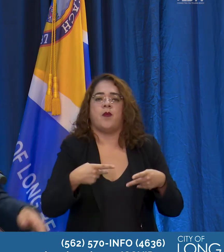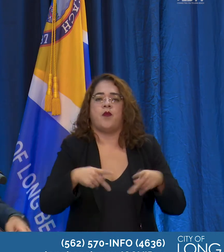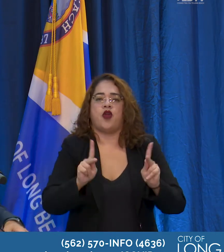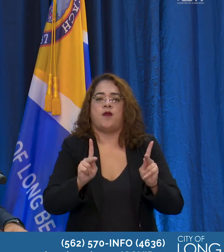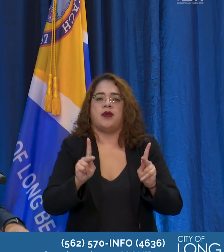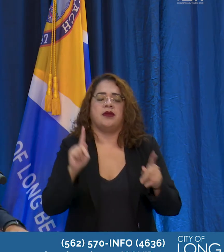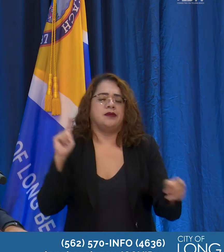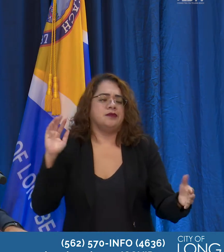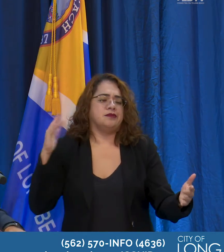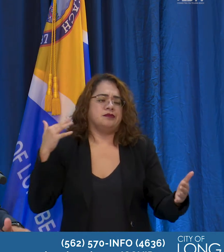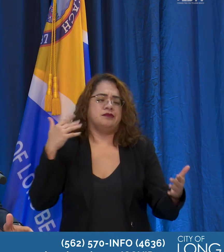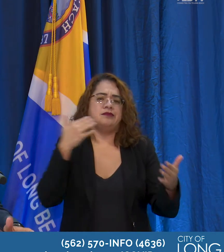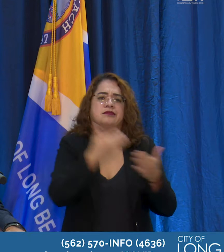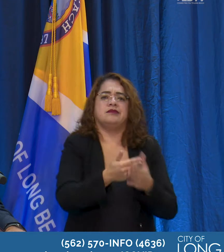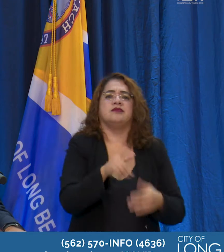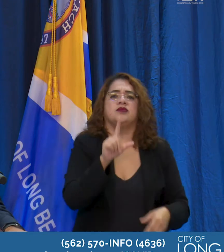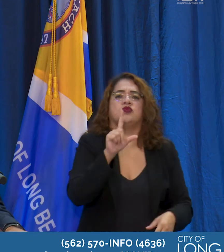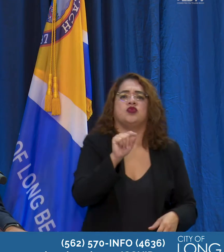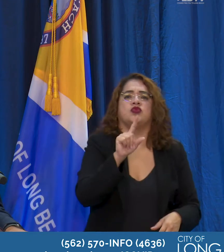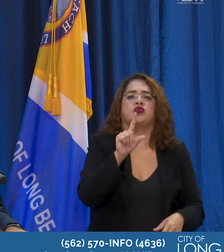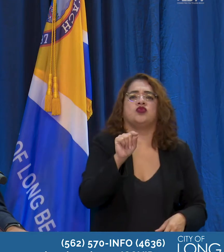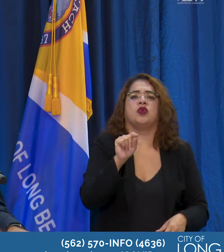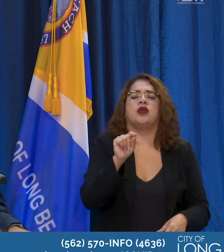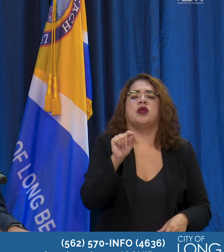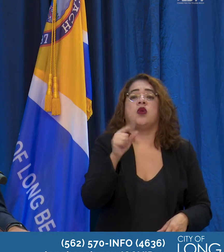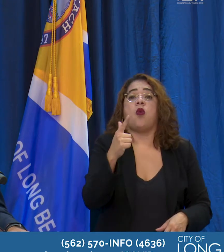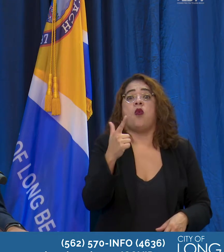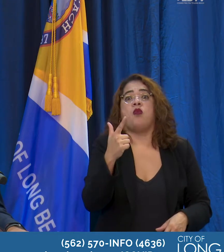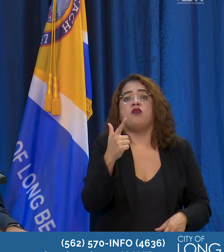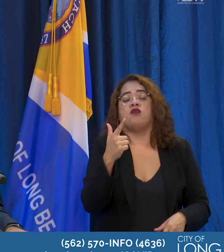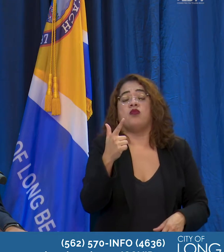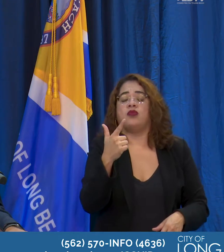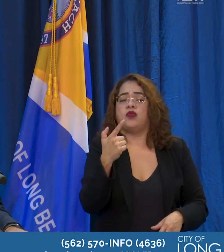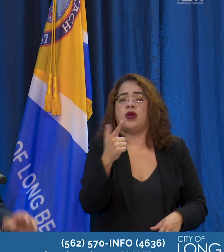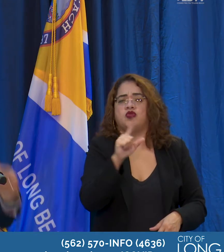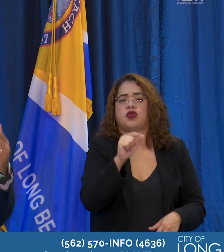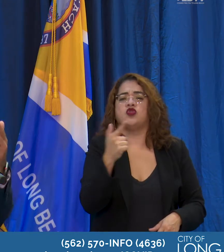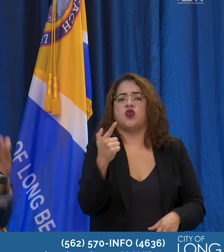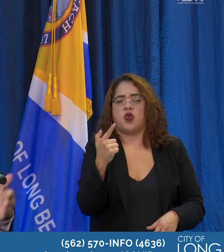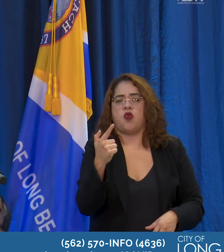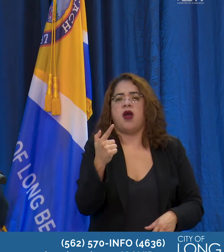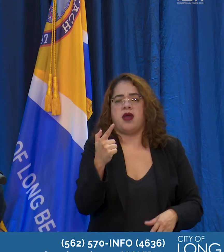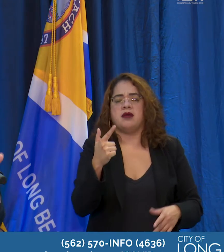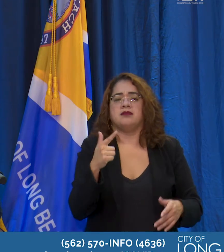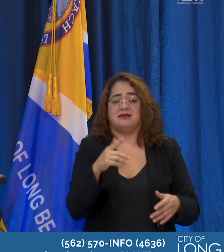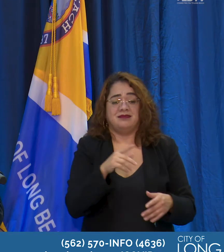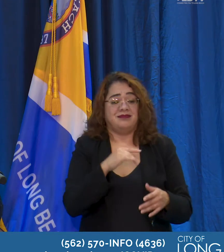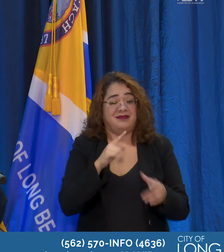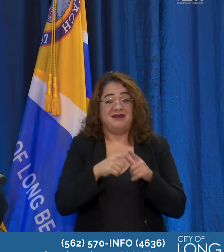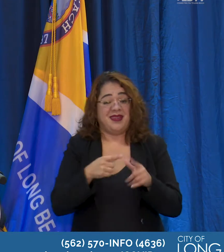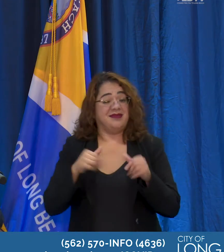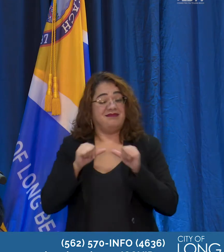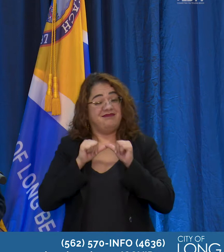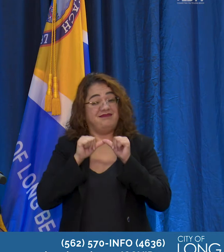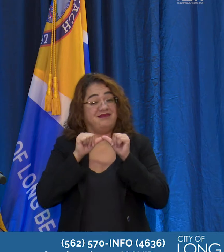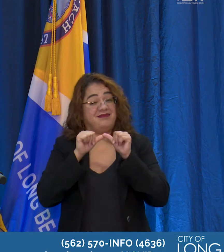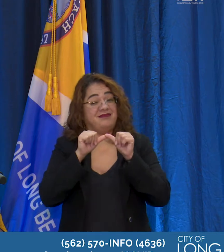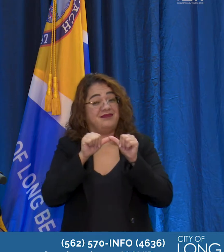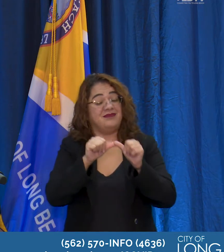at least 2021, the beginning of 2021 and they're going to work to ensure that if neighborhoods and businesses want permanent parklets